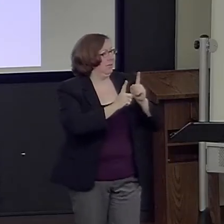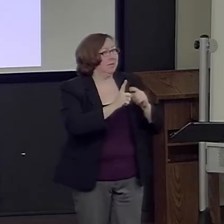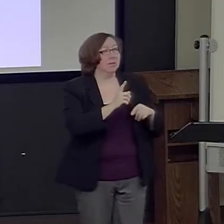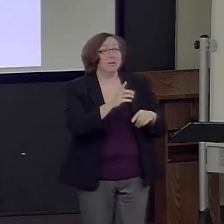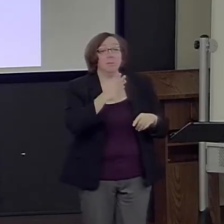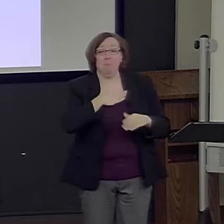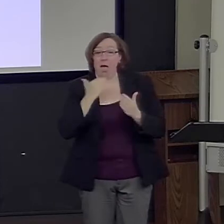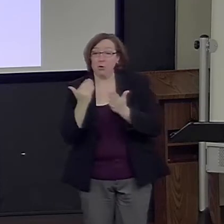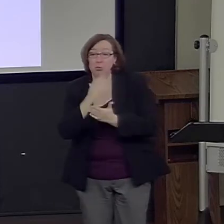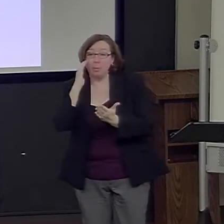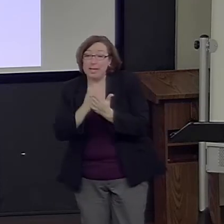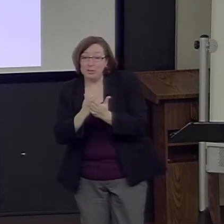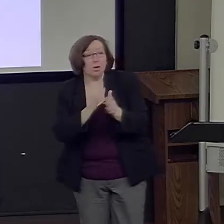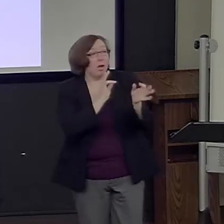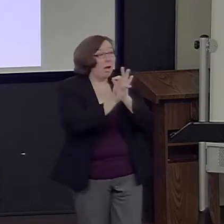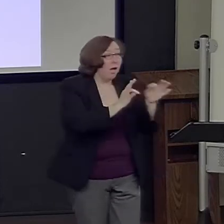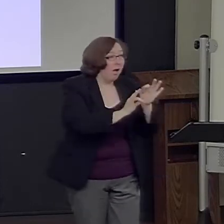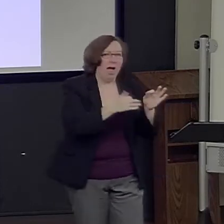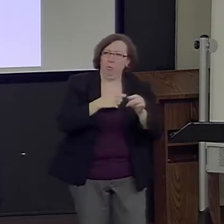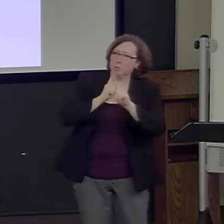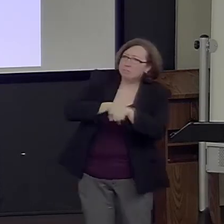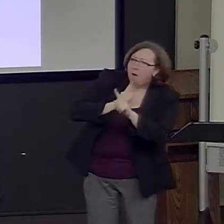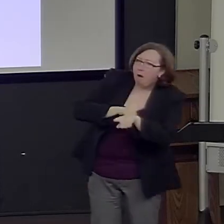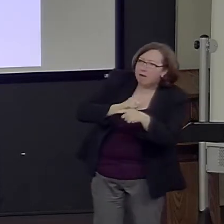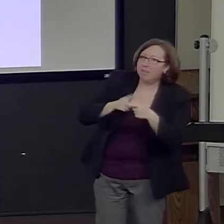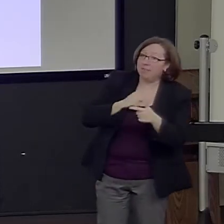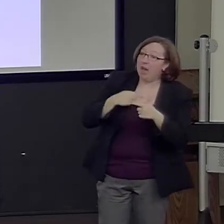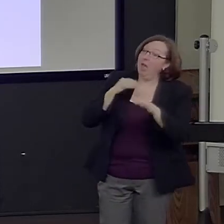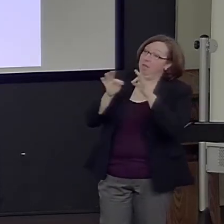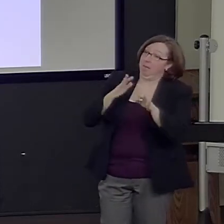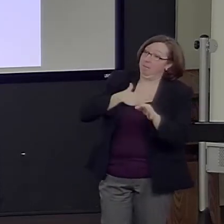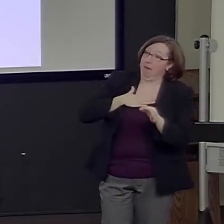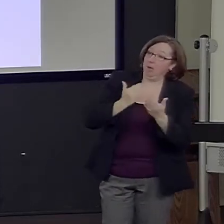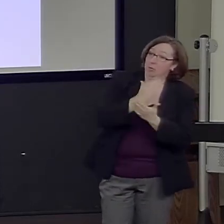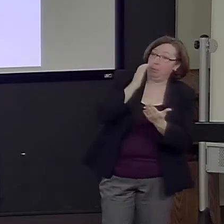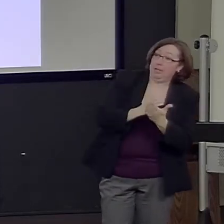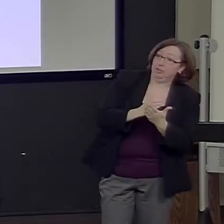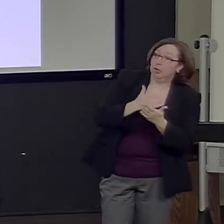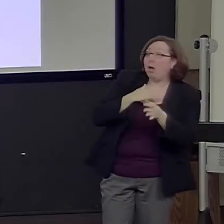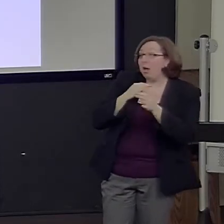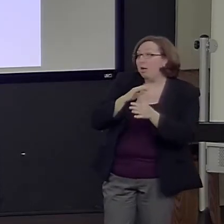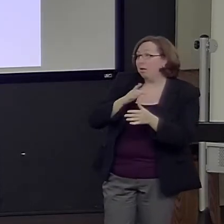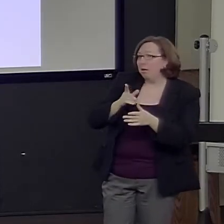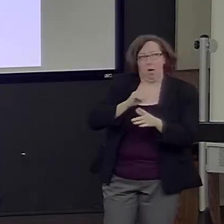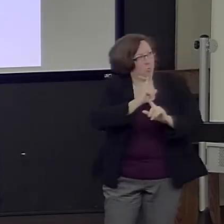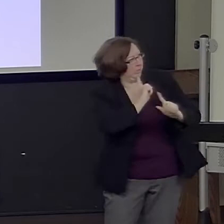and the comments from the old picture. Now it sounds kind of complicated. These are Yale undergraduates. They have no difficulty at all.